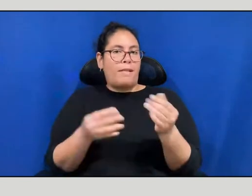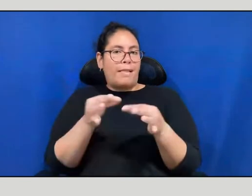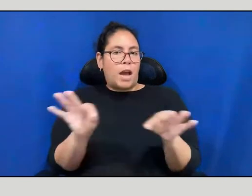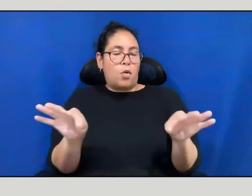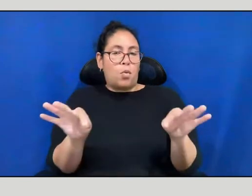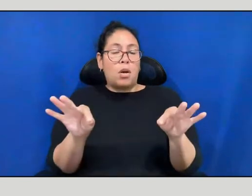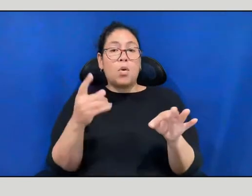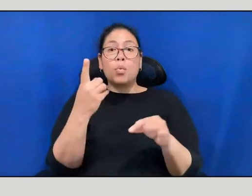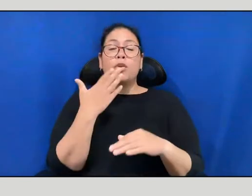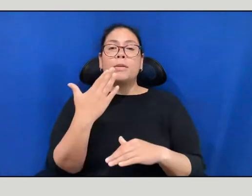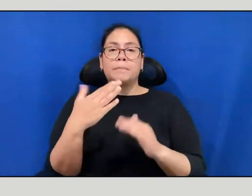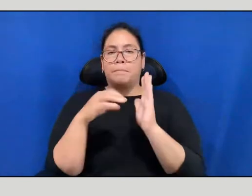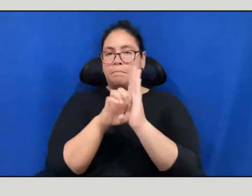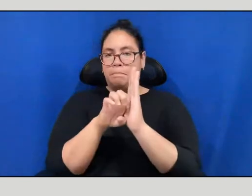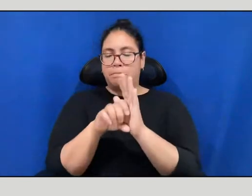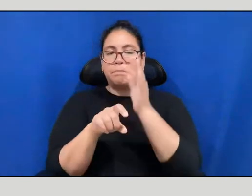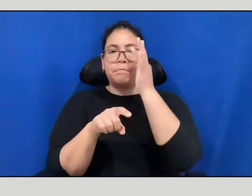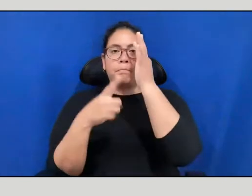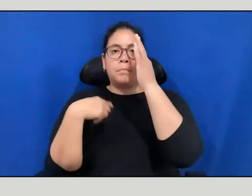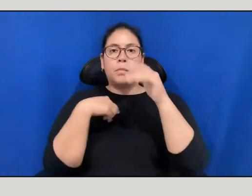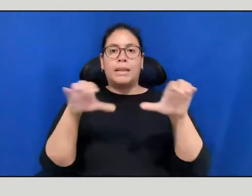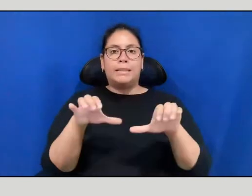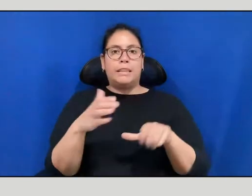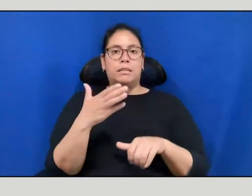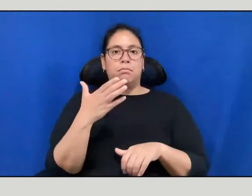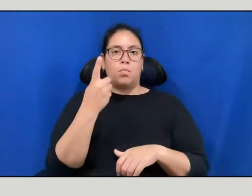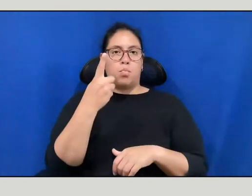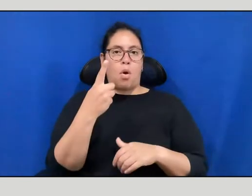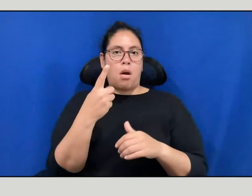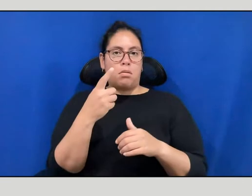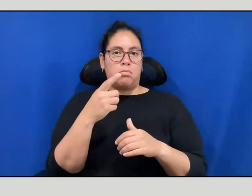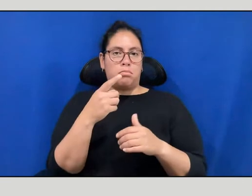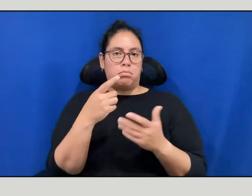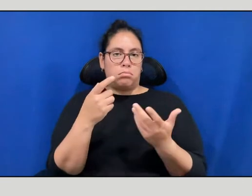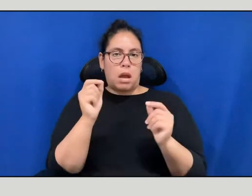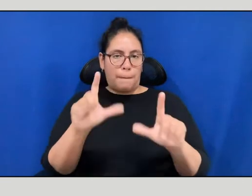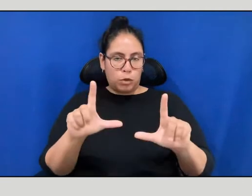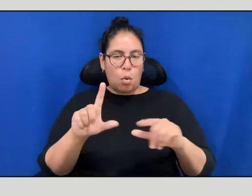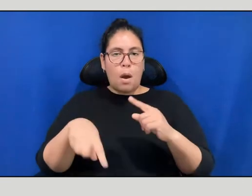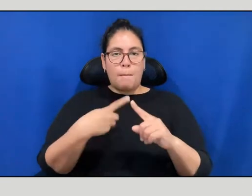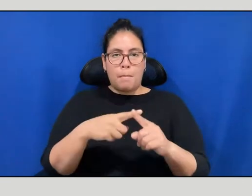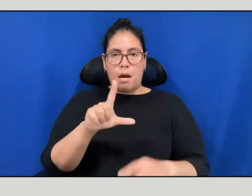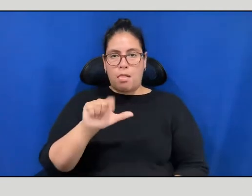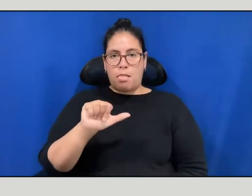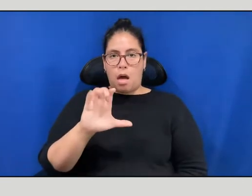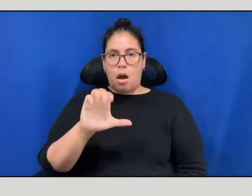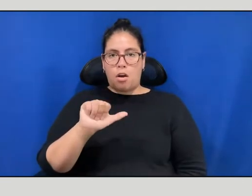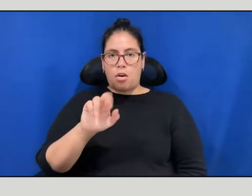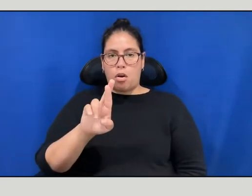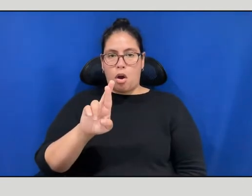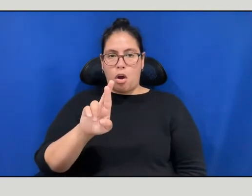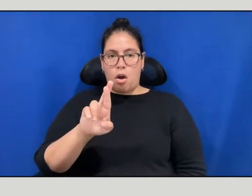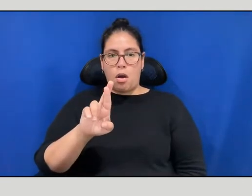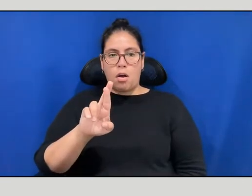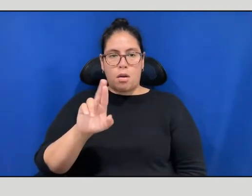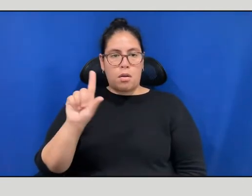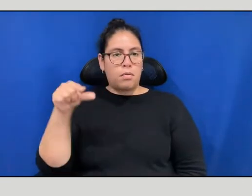about las carpetas, carpeteo, in the first season. So this is a practice, this is from Puerto Rican history.